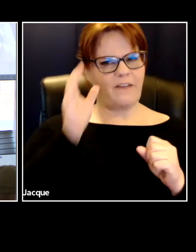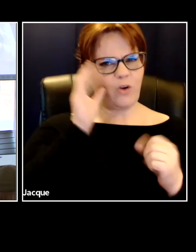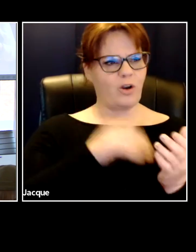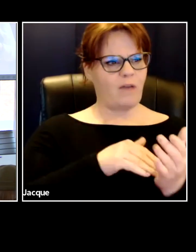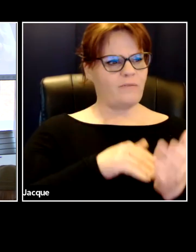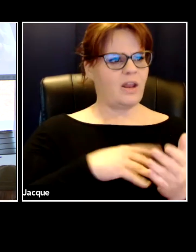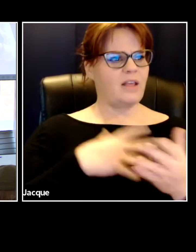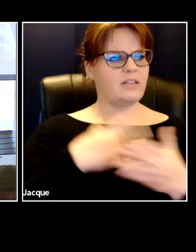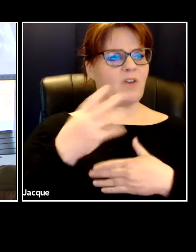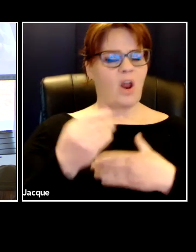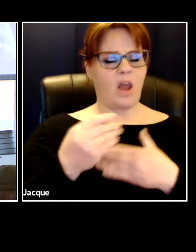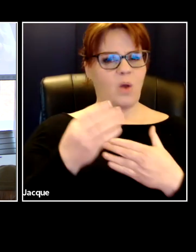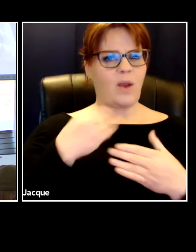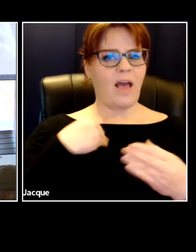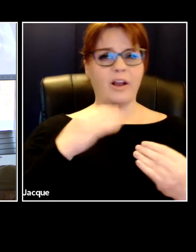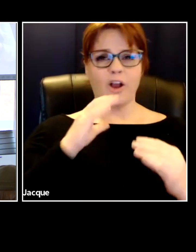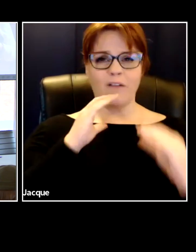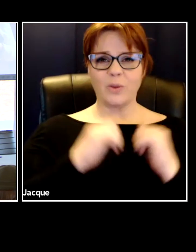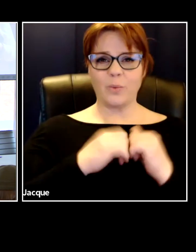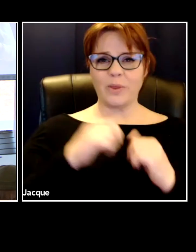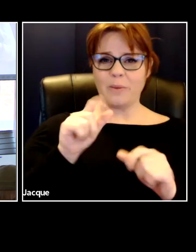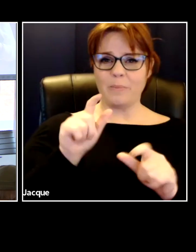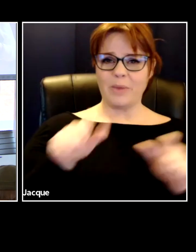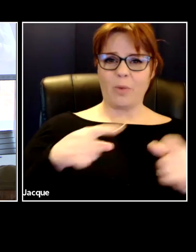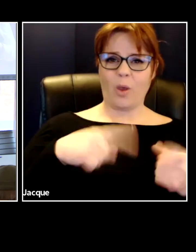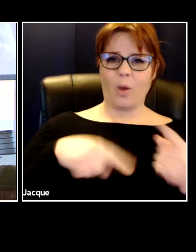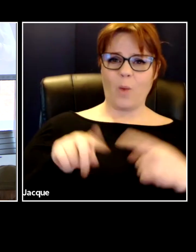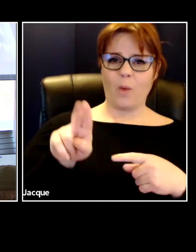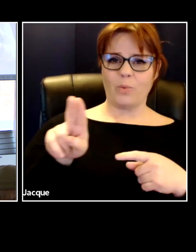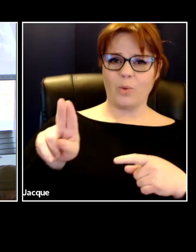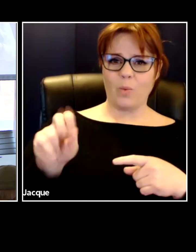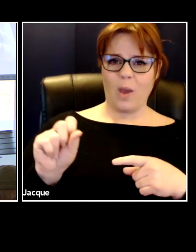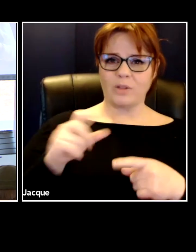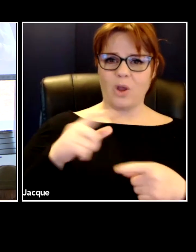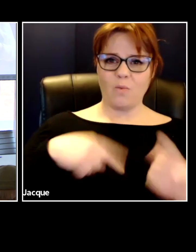of had these conversations with people around the US and Canada, how many people like there is this